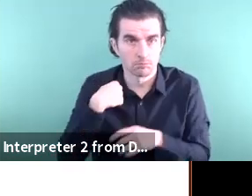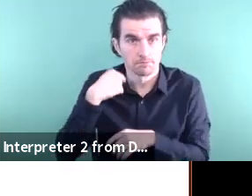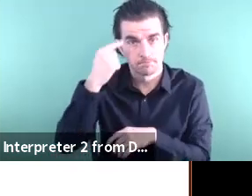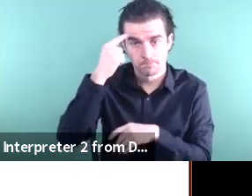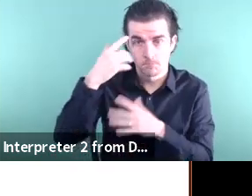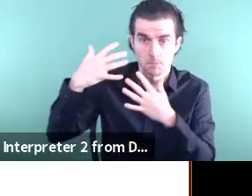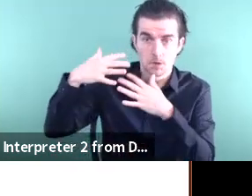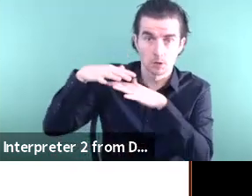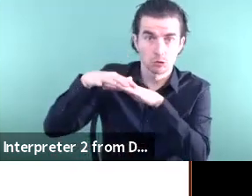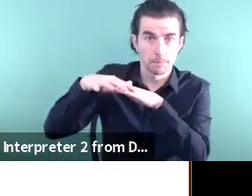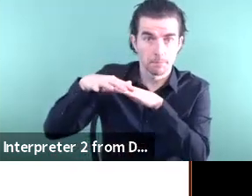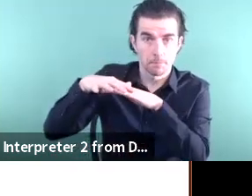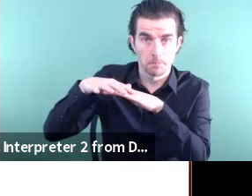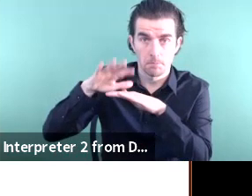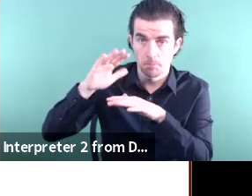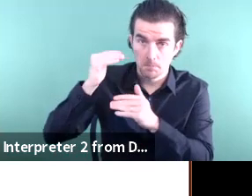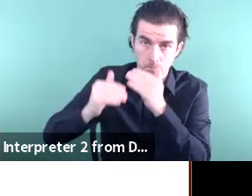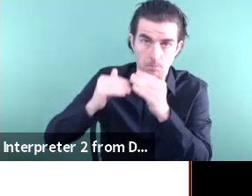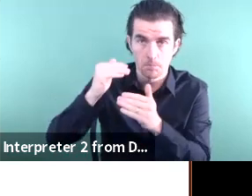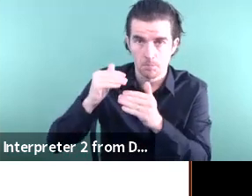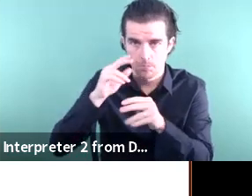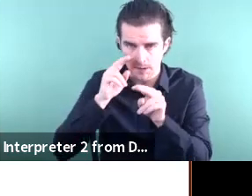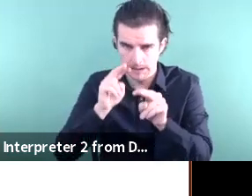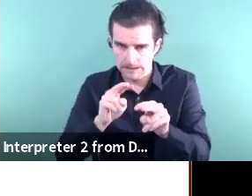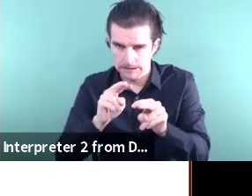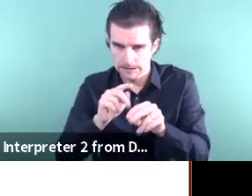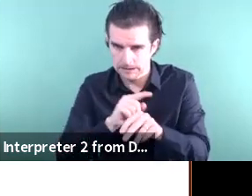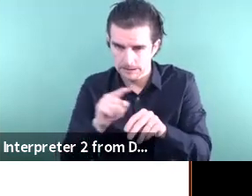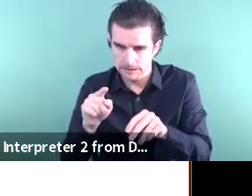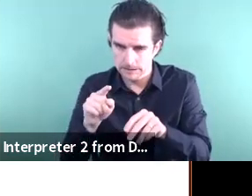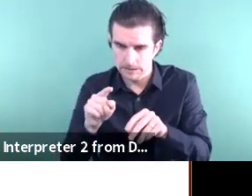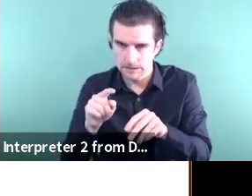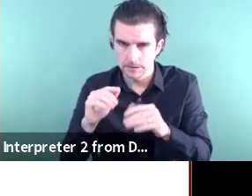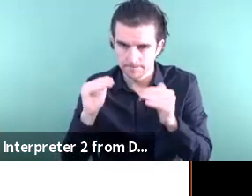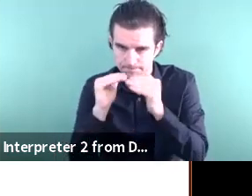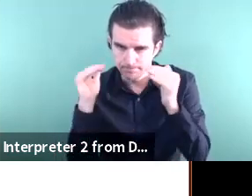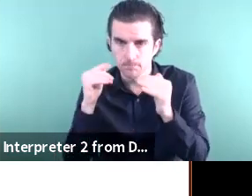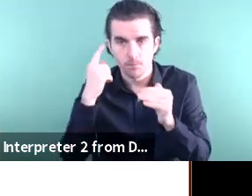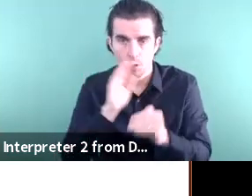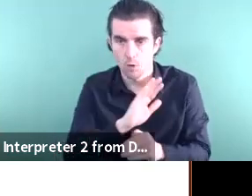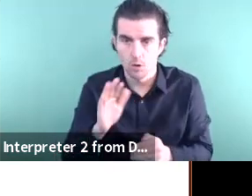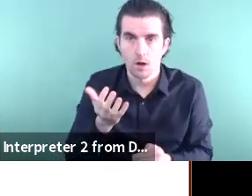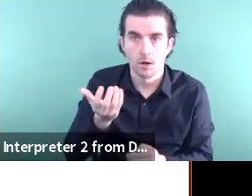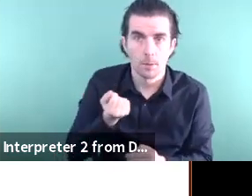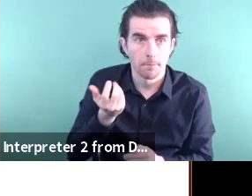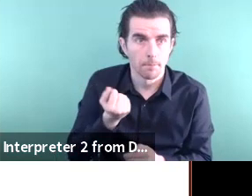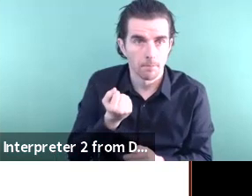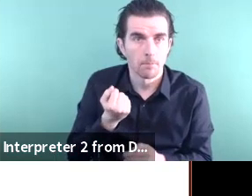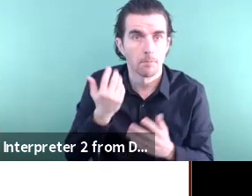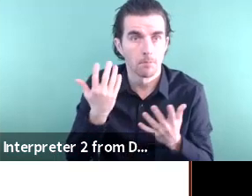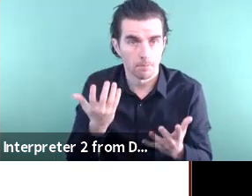actual income. But, let's assume that the second and the fifth household have at least one member